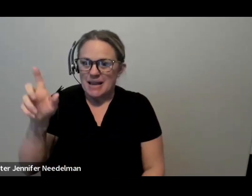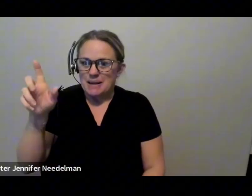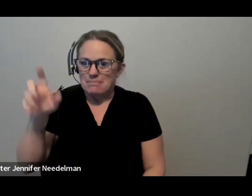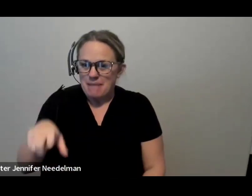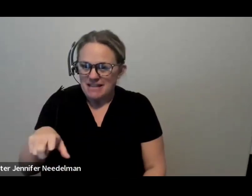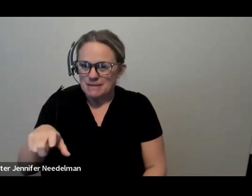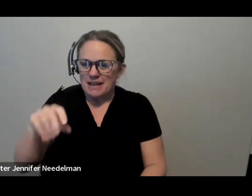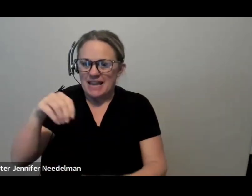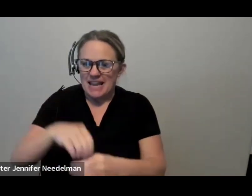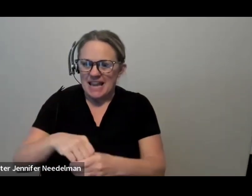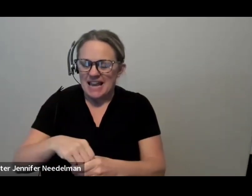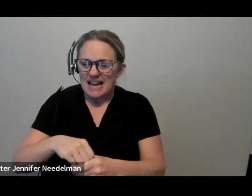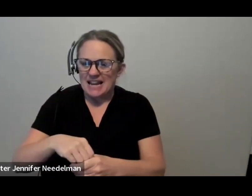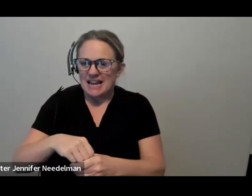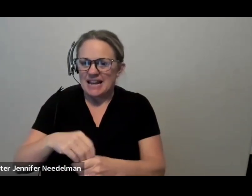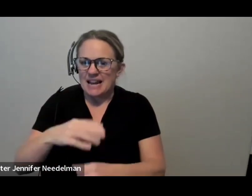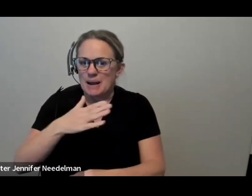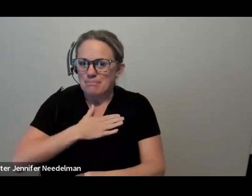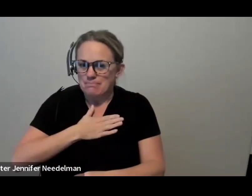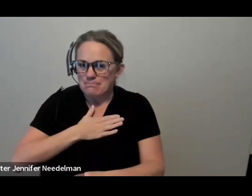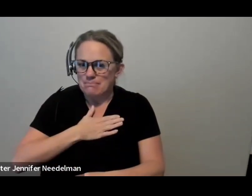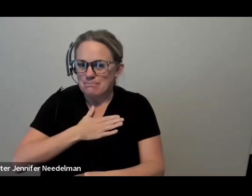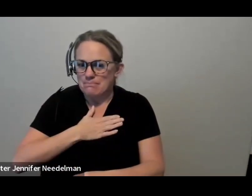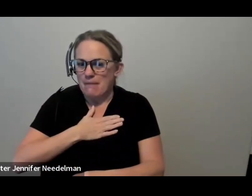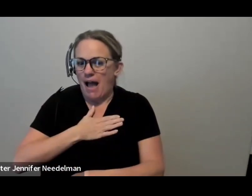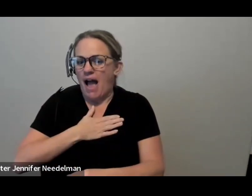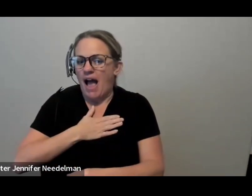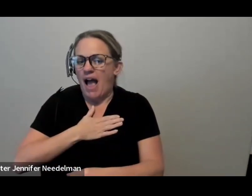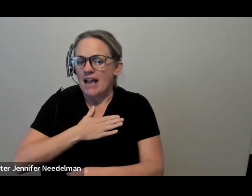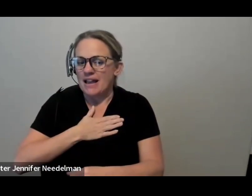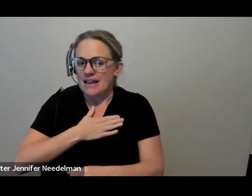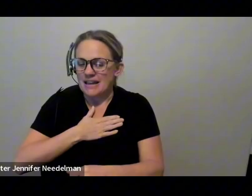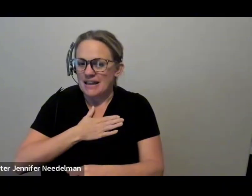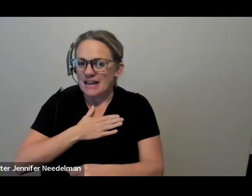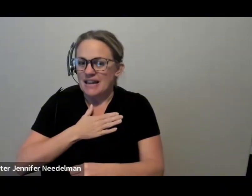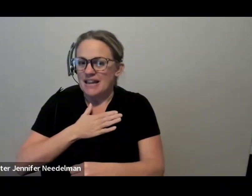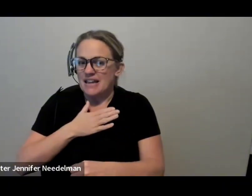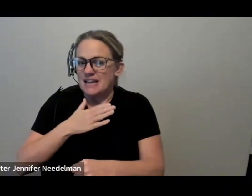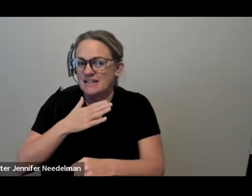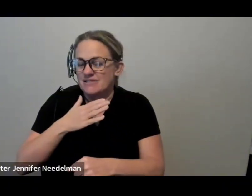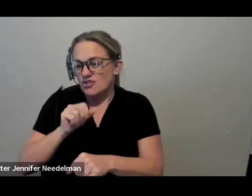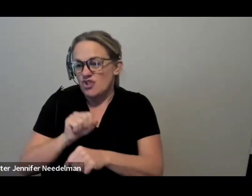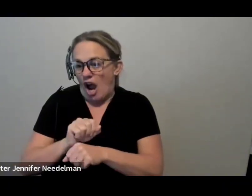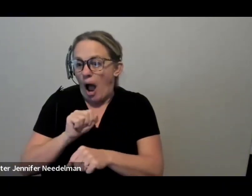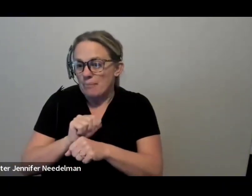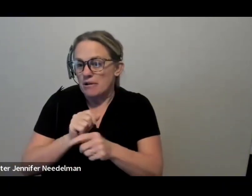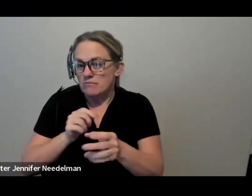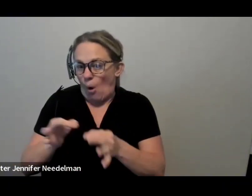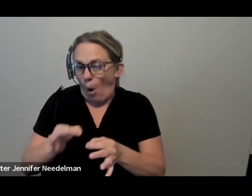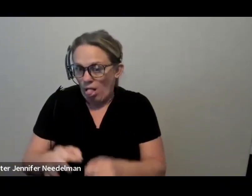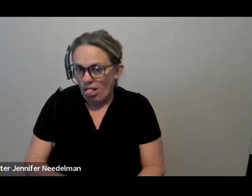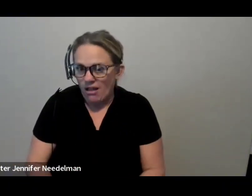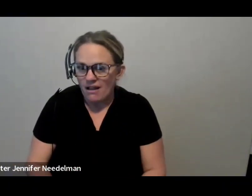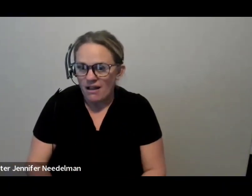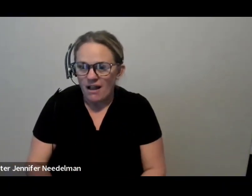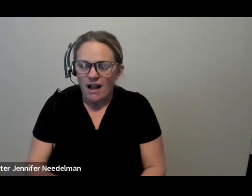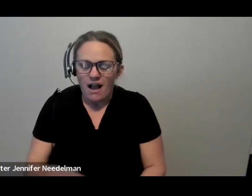And so I feel I've fought so hard to get into a dedicated accessibility role, as I call it, right? When I'm doing it day in and day out.